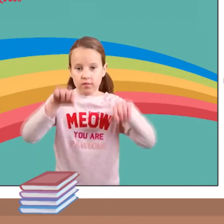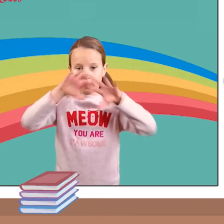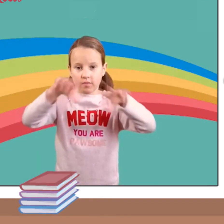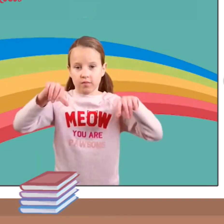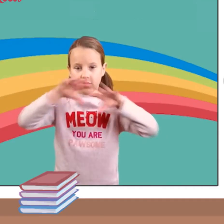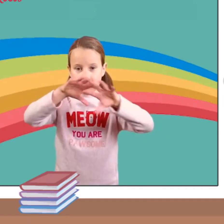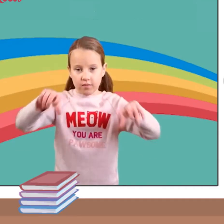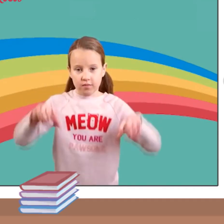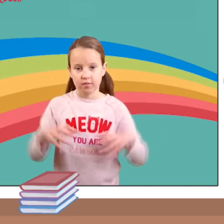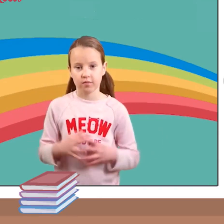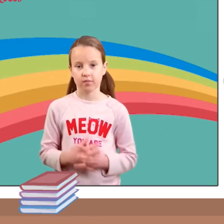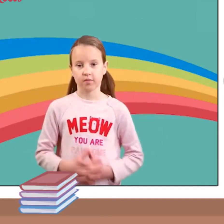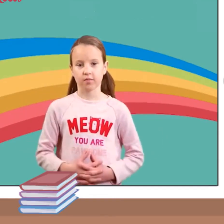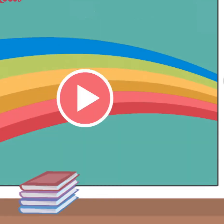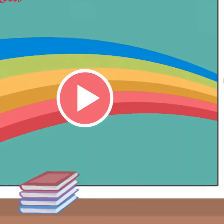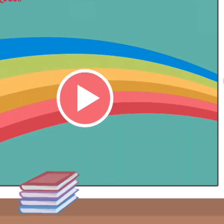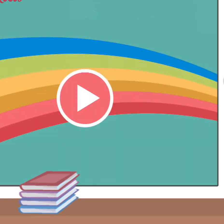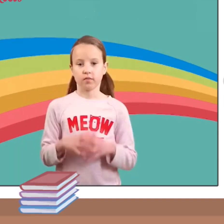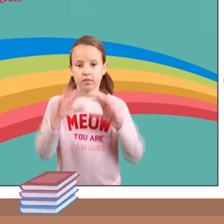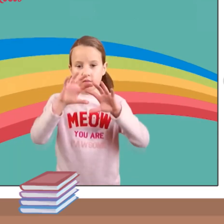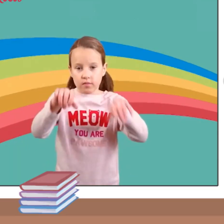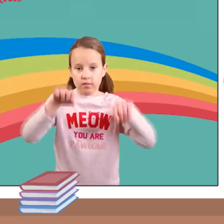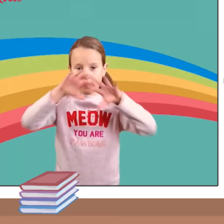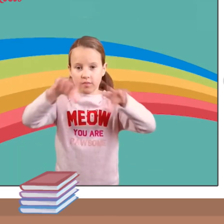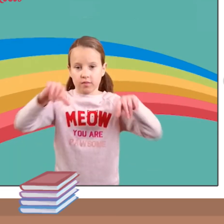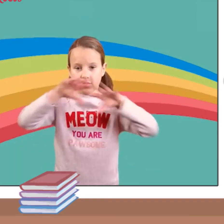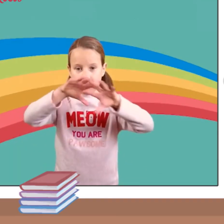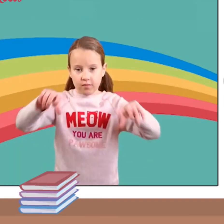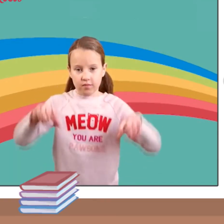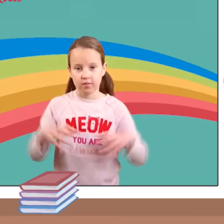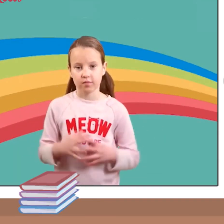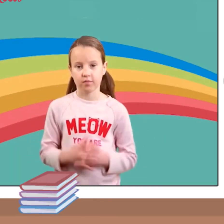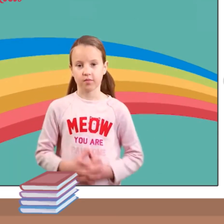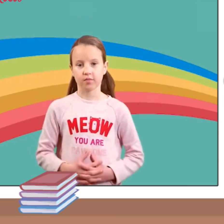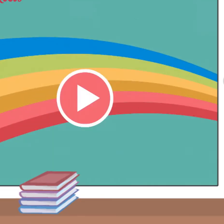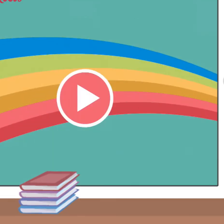Mole